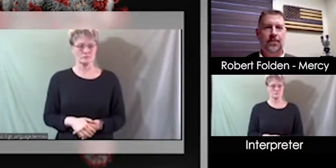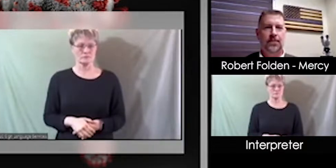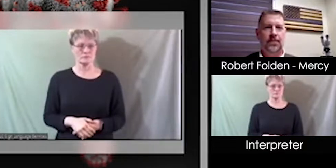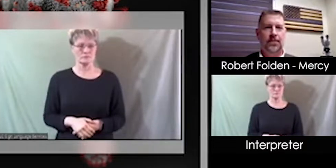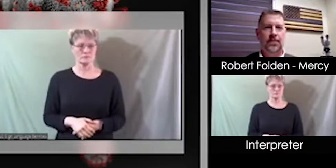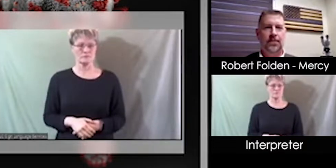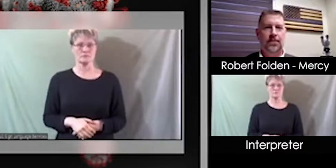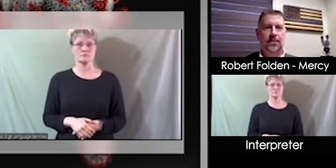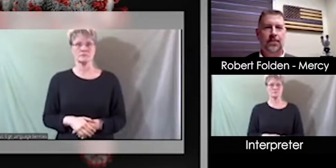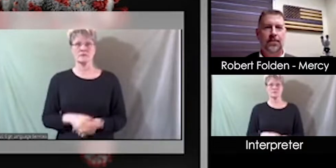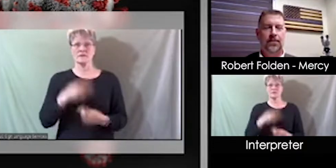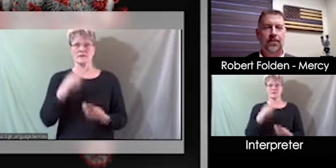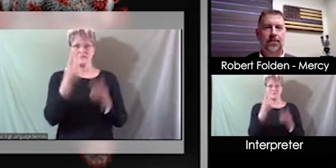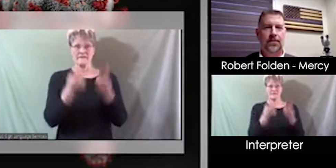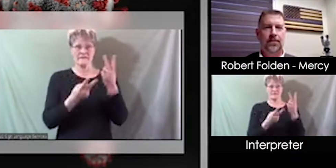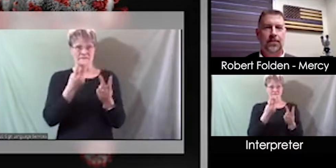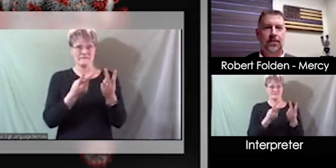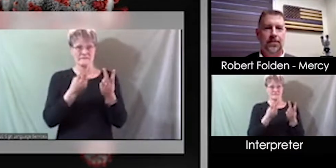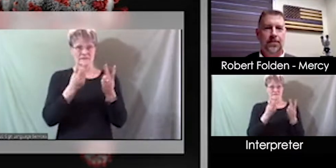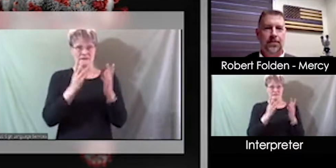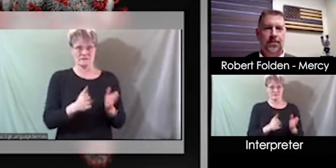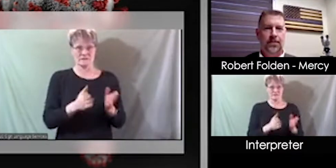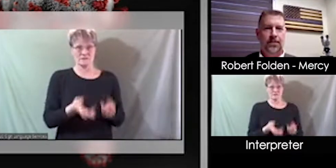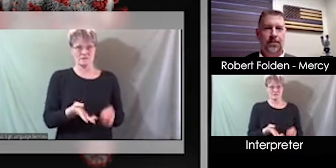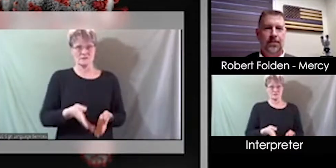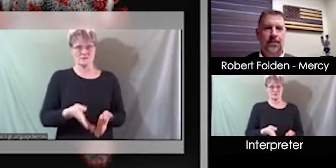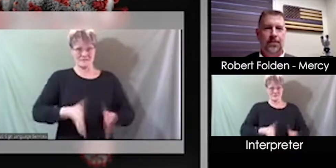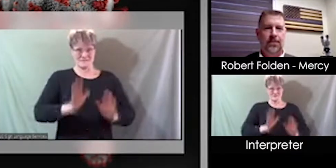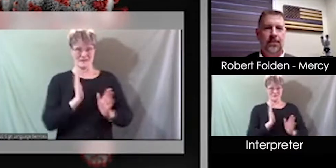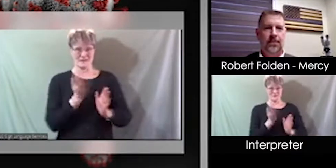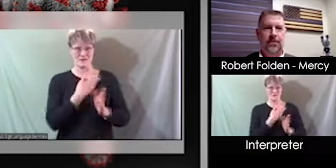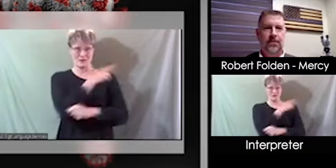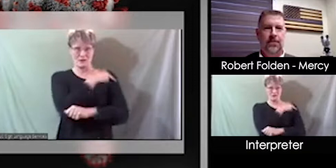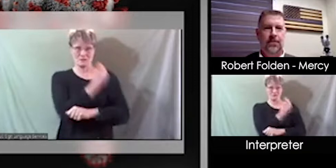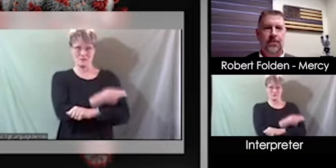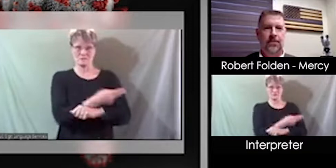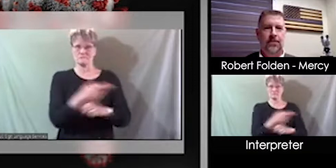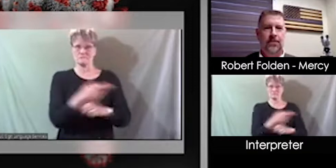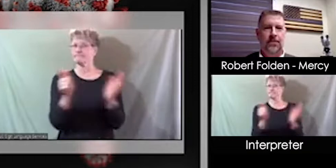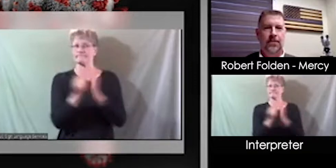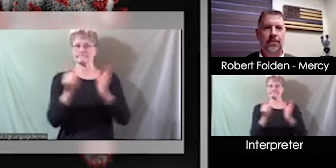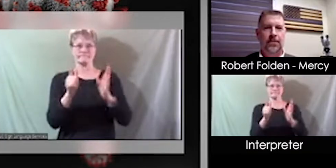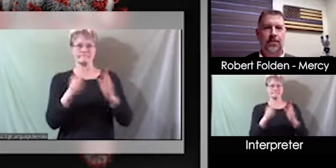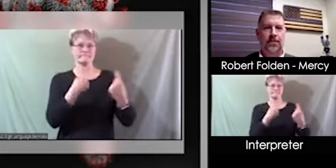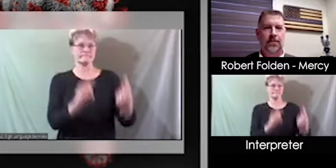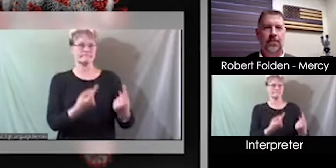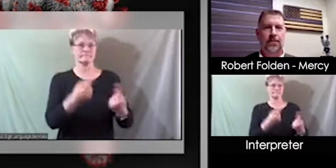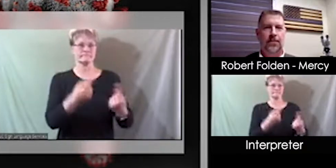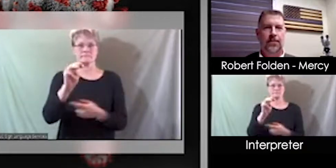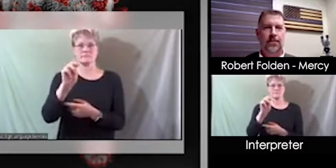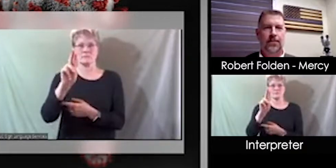March the 6th and we've been screening our employees for about two weeks now and just trying to keep up on all the new